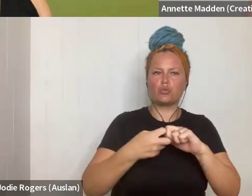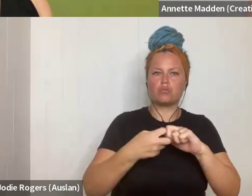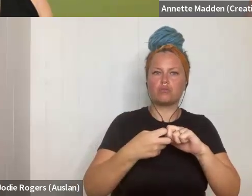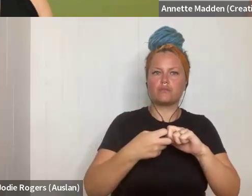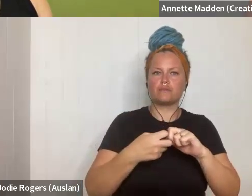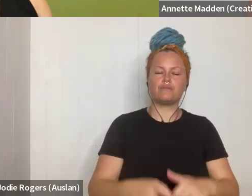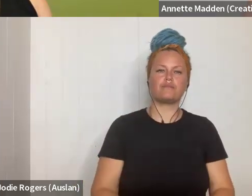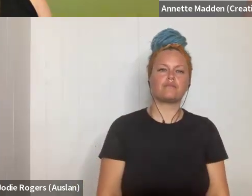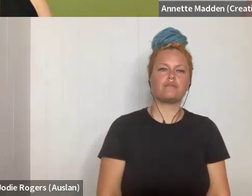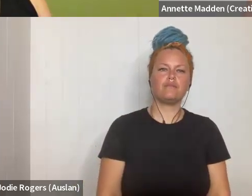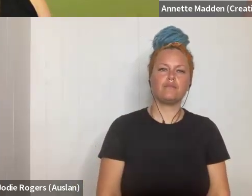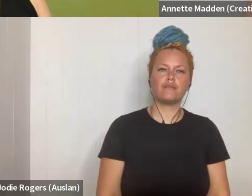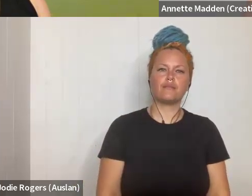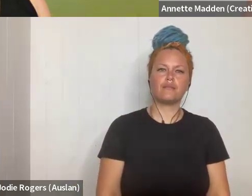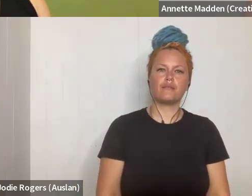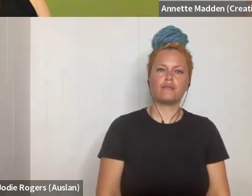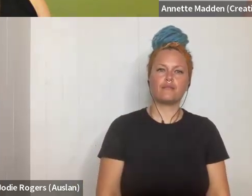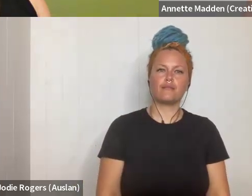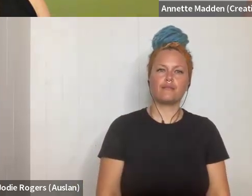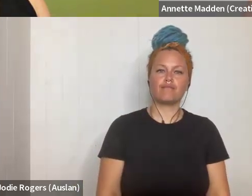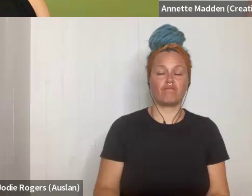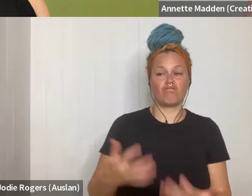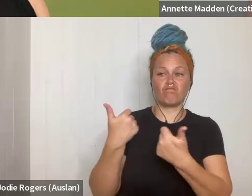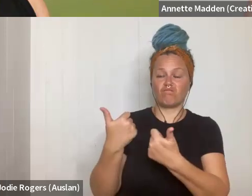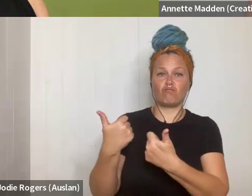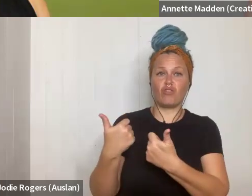working with, and where relevant, evidence that you have considered access issues